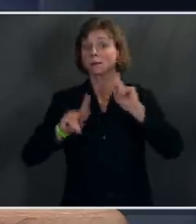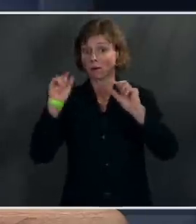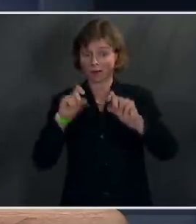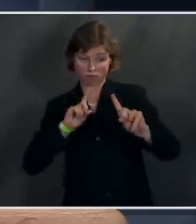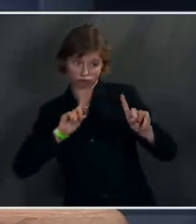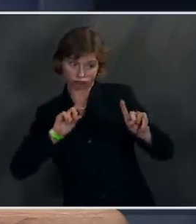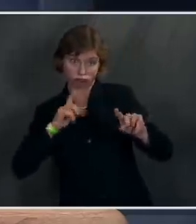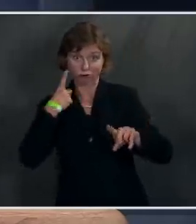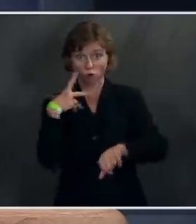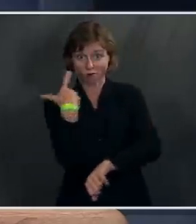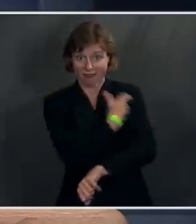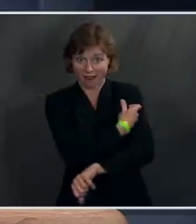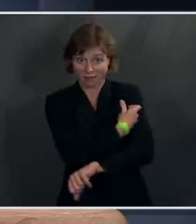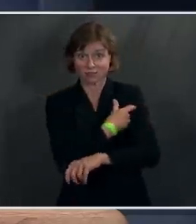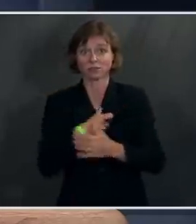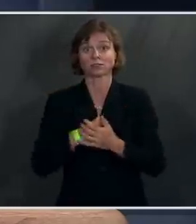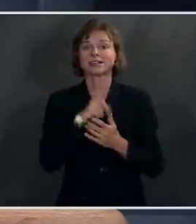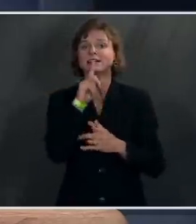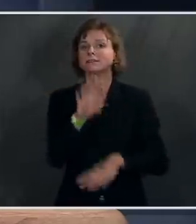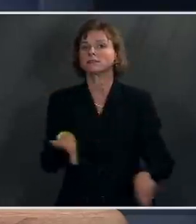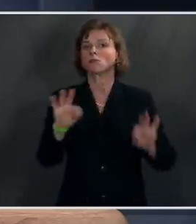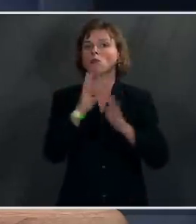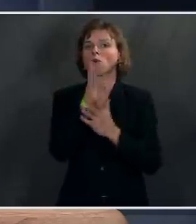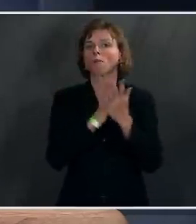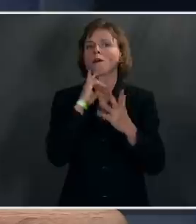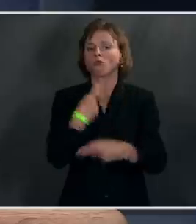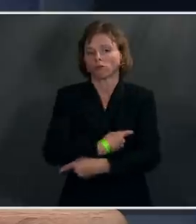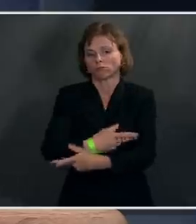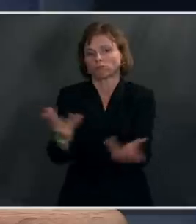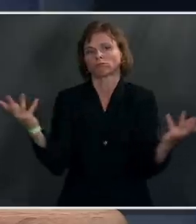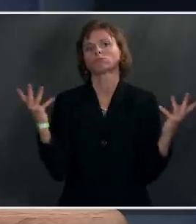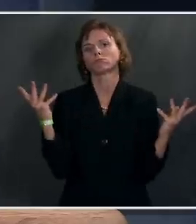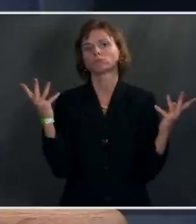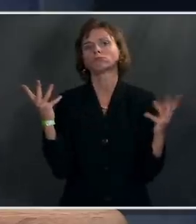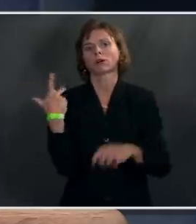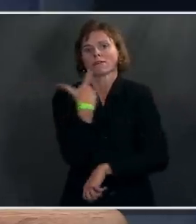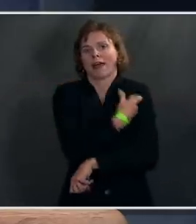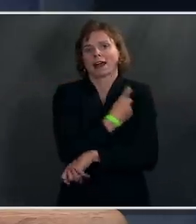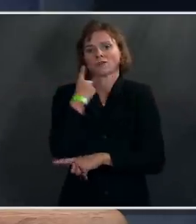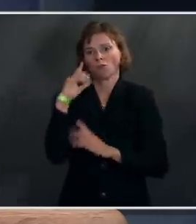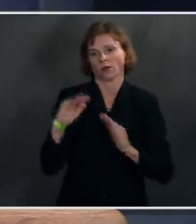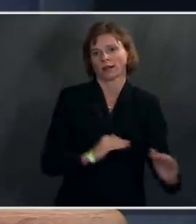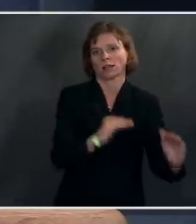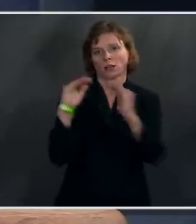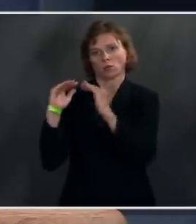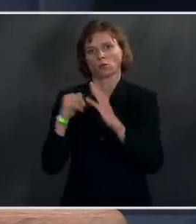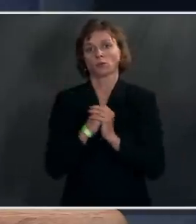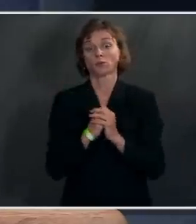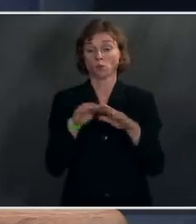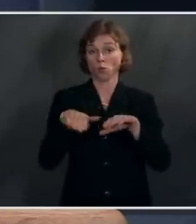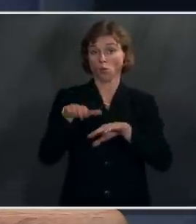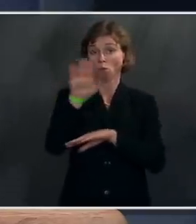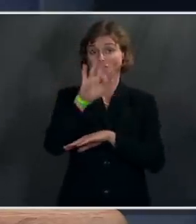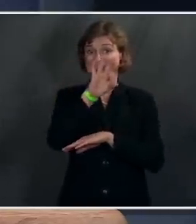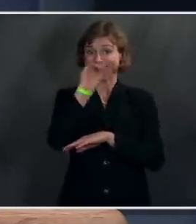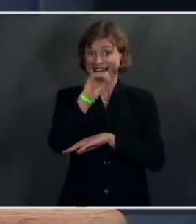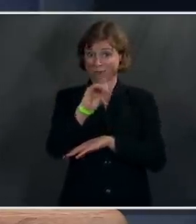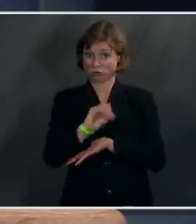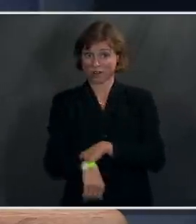and is an important component to delivering vaccines equitably. More than 90 percent of Americans live within five miles of a pharmacy.